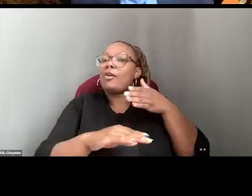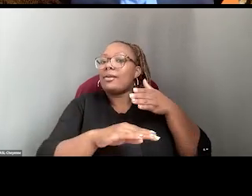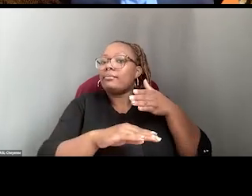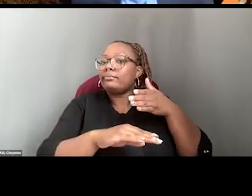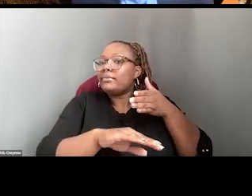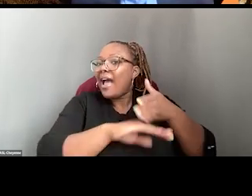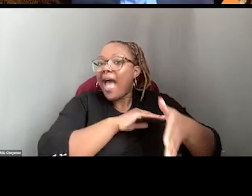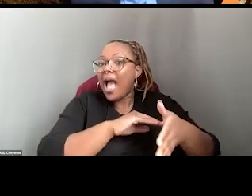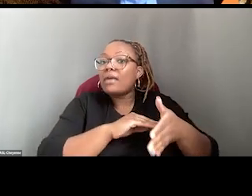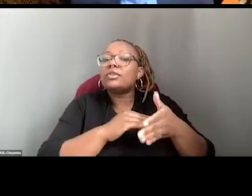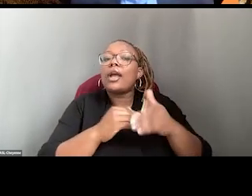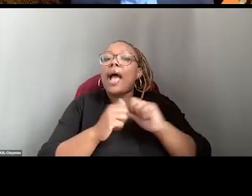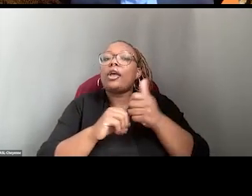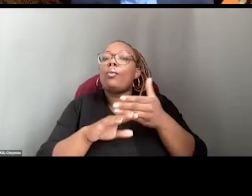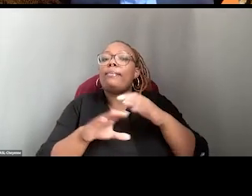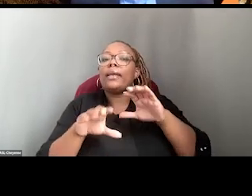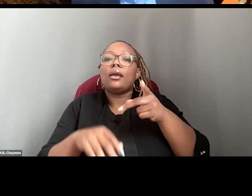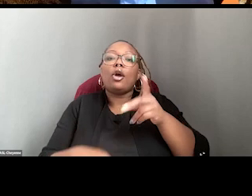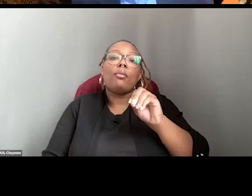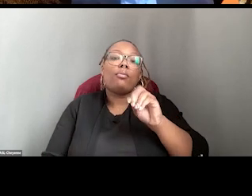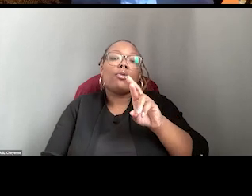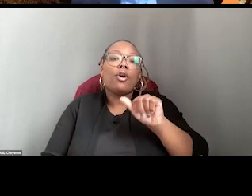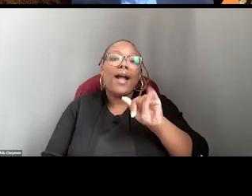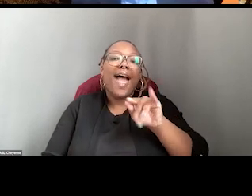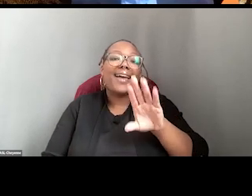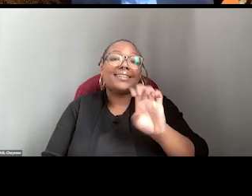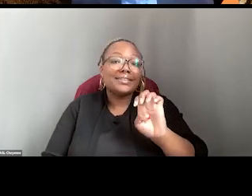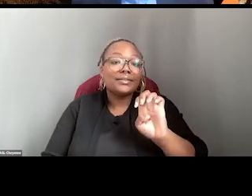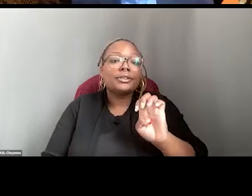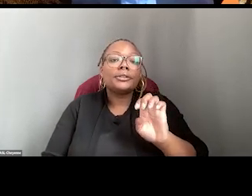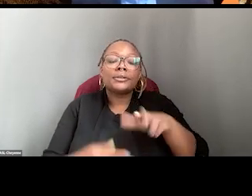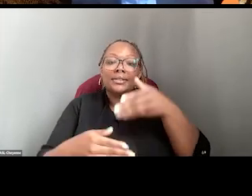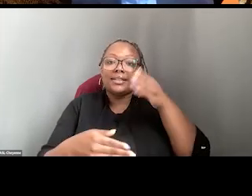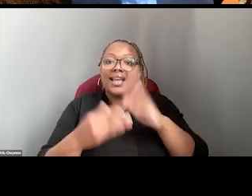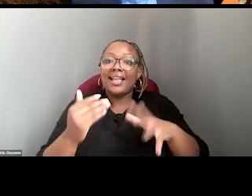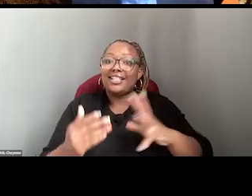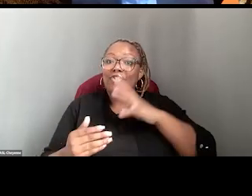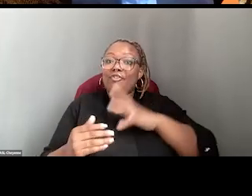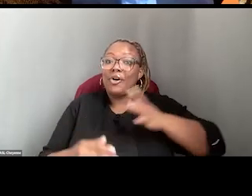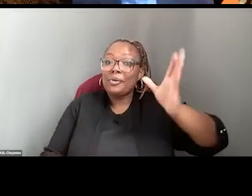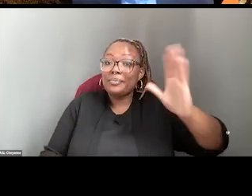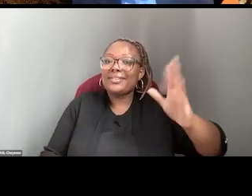So with that, that ends the formal presentation, and we will now open this up for questions